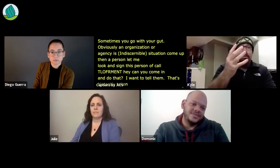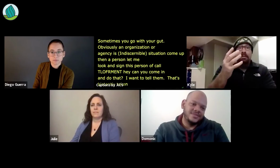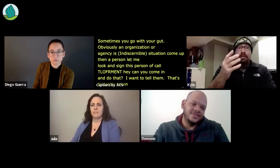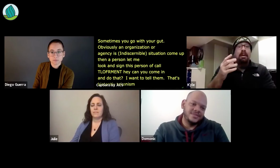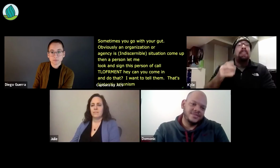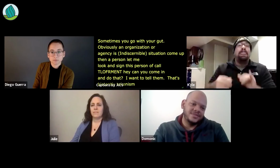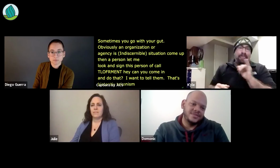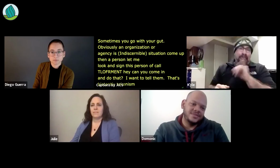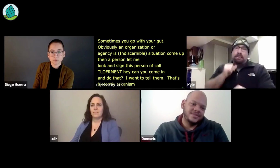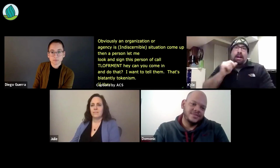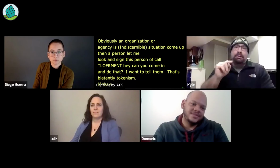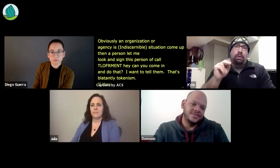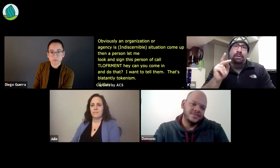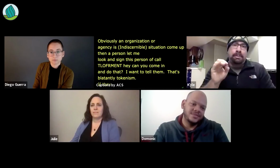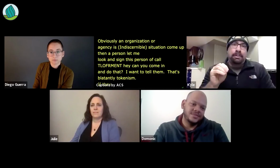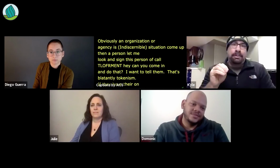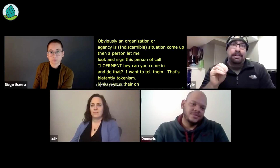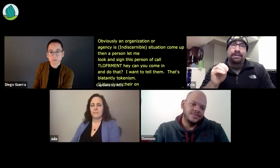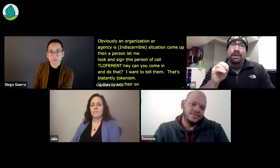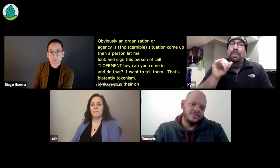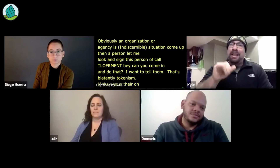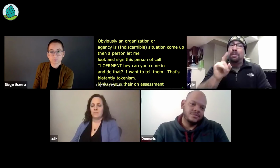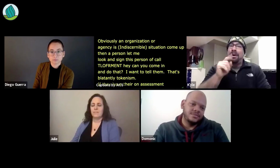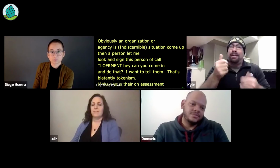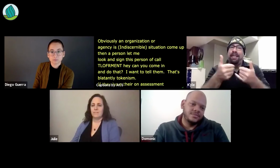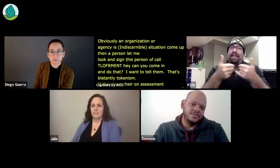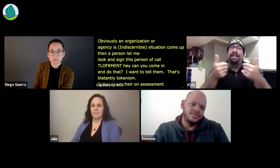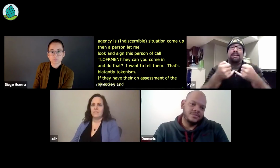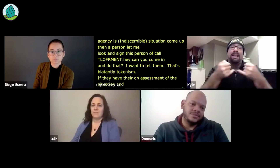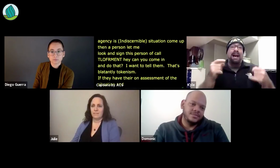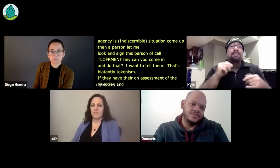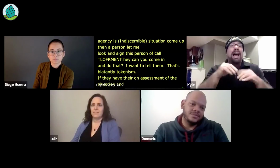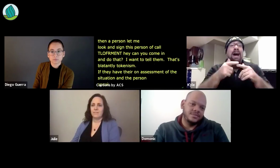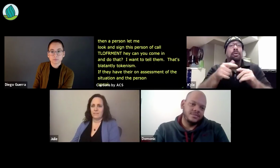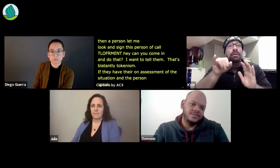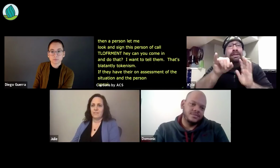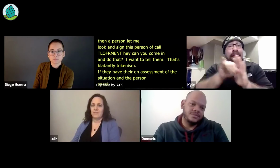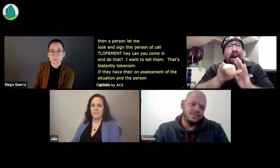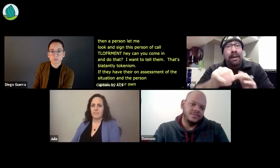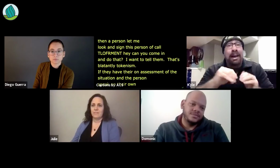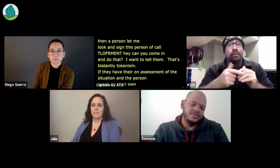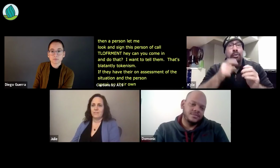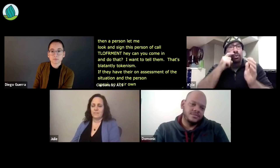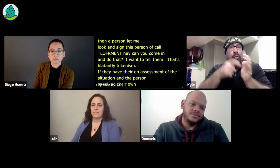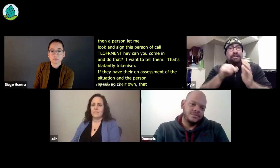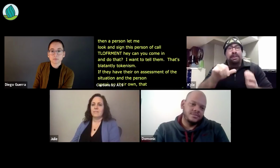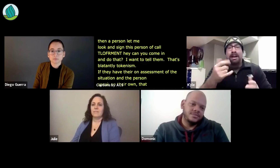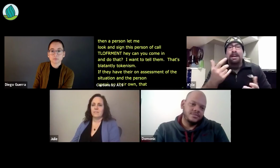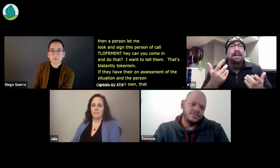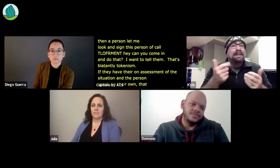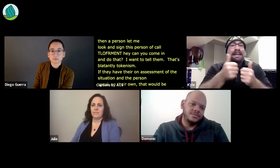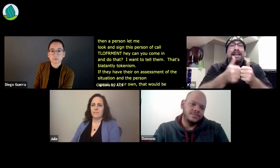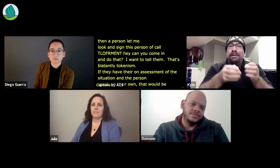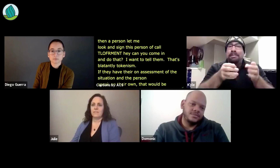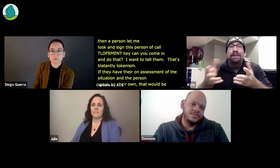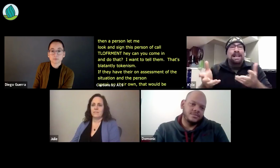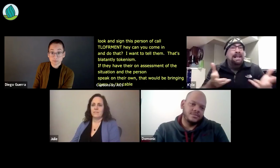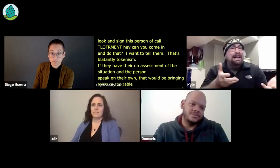that would then be bringing them to the table and not the token. So it's a hard line to walk, and each person's going to have to gauge that.